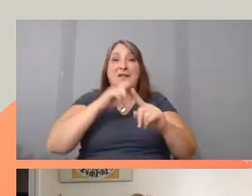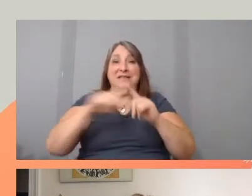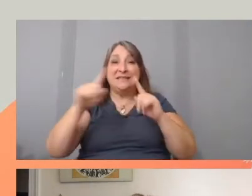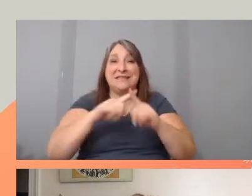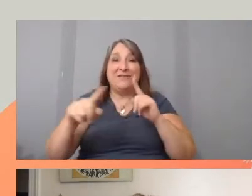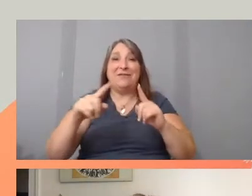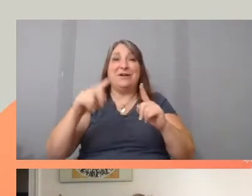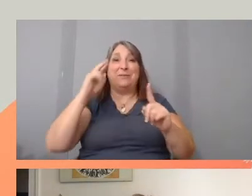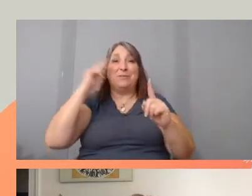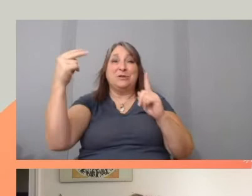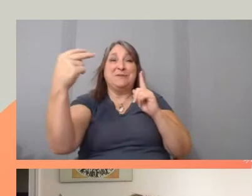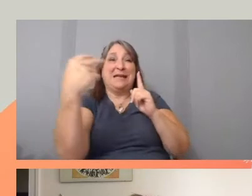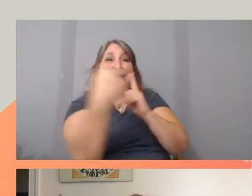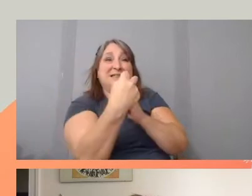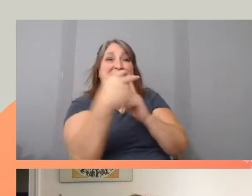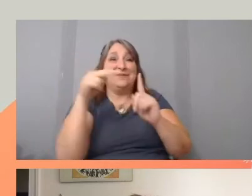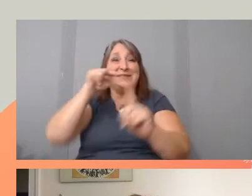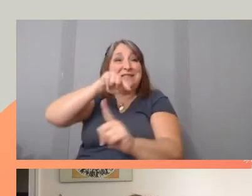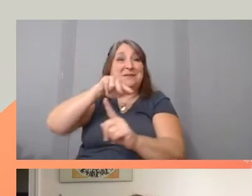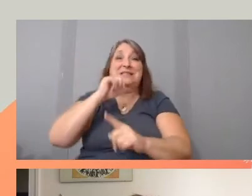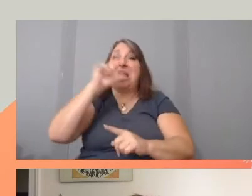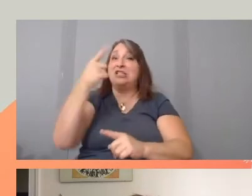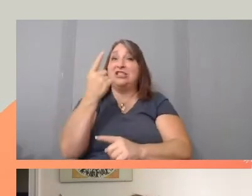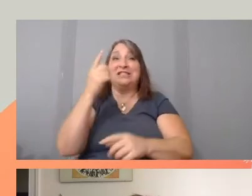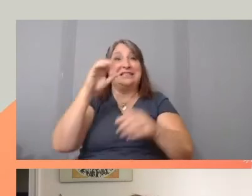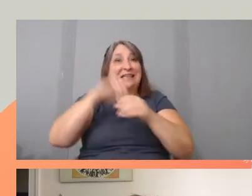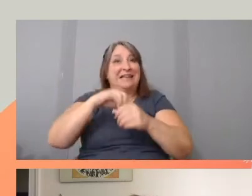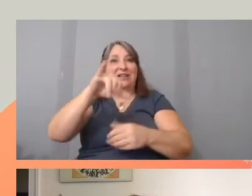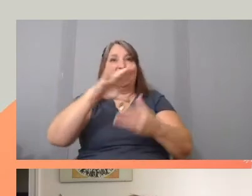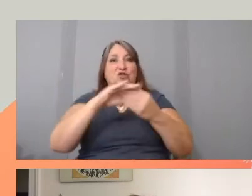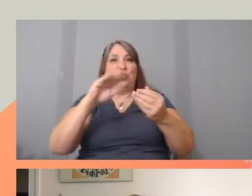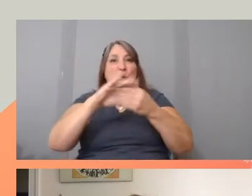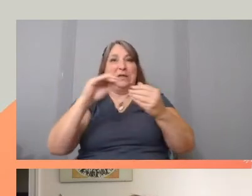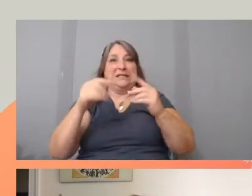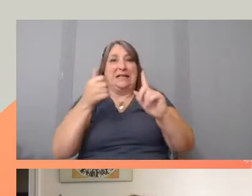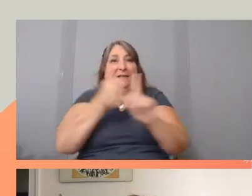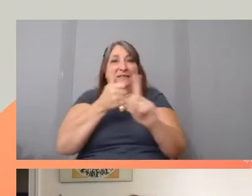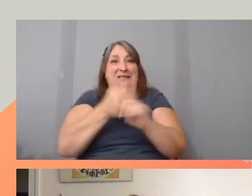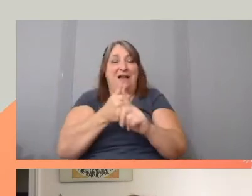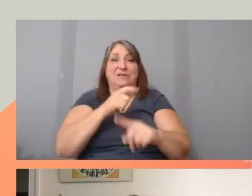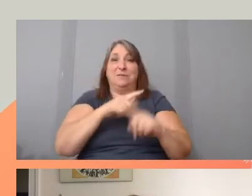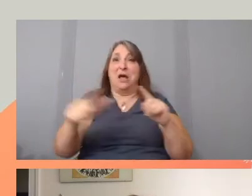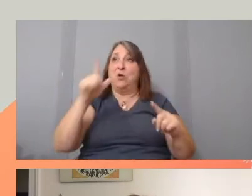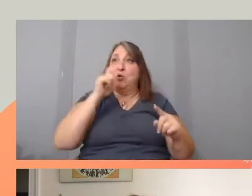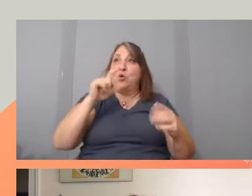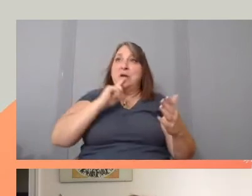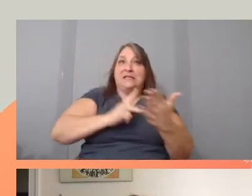aren't just in the stories we tell, but I think someone was asking about, who is programming them in the stations?